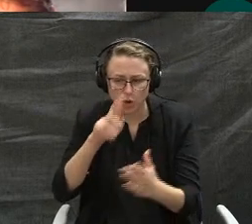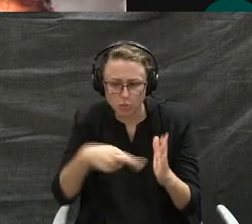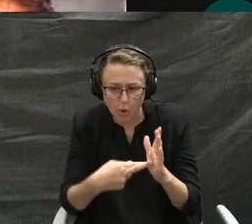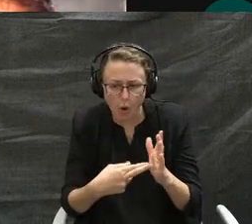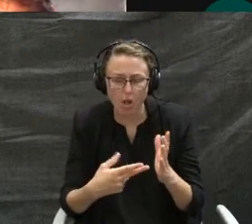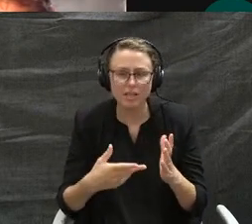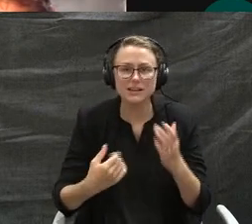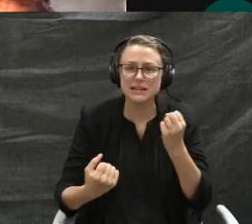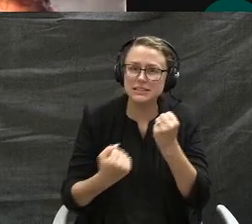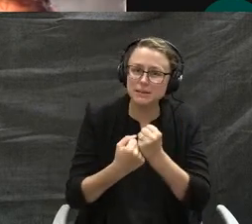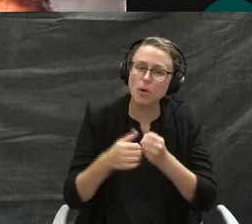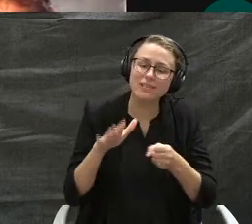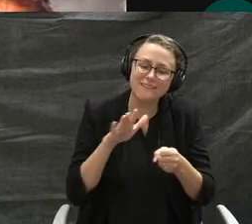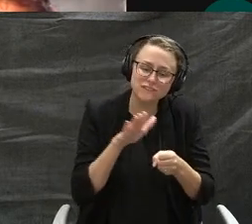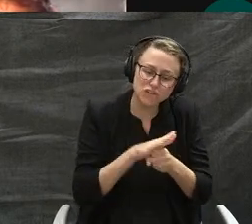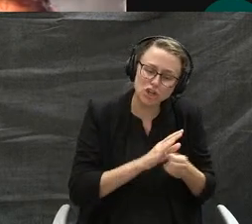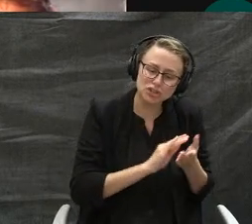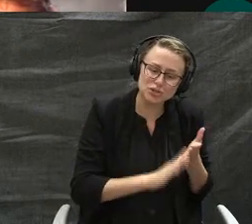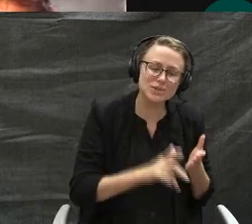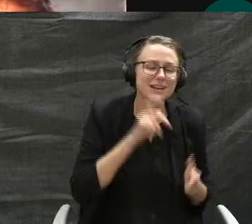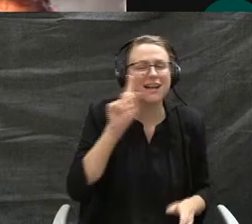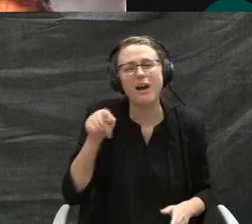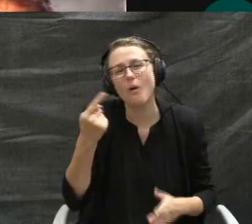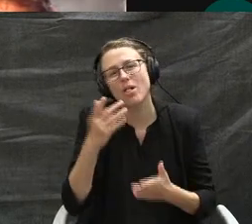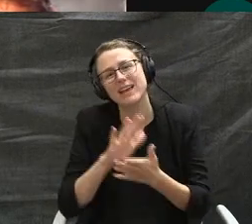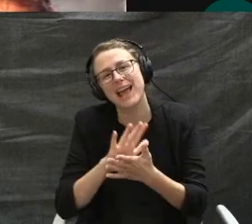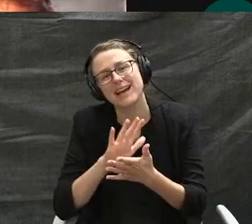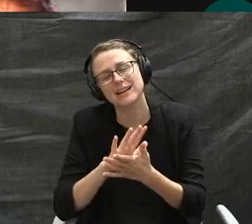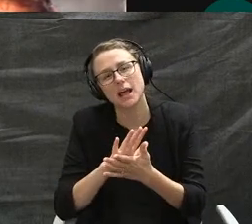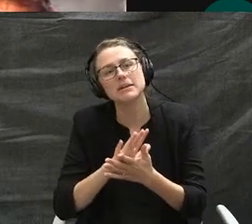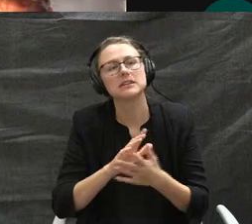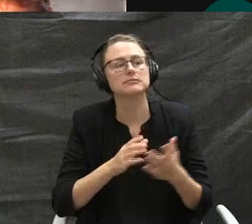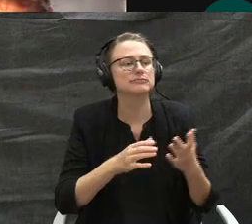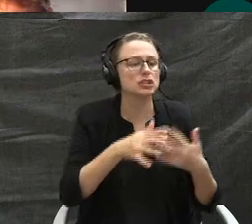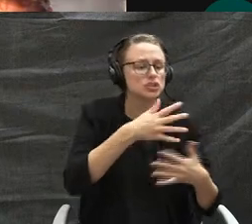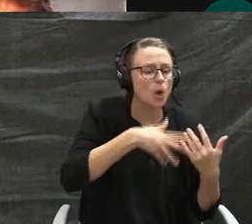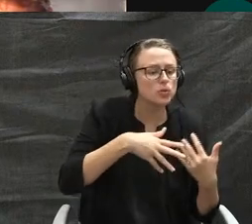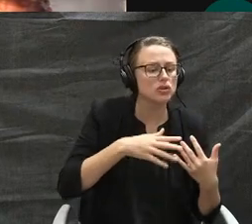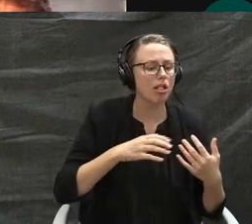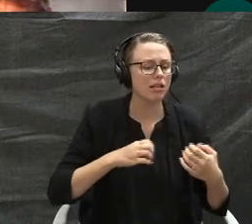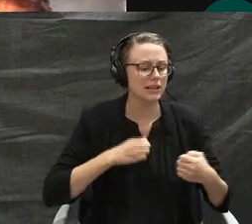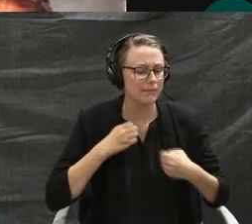whole student. Not just academics, but social, emotional. So we're working on those plans right now and making